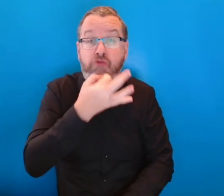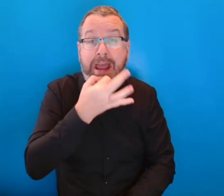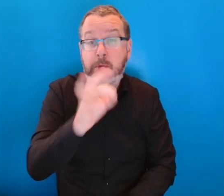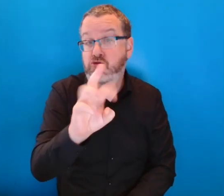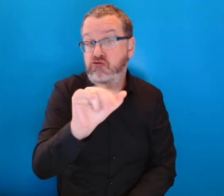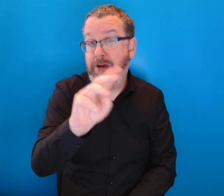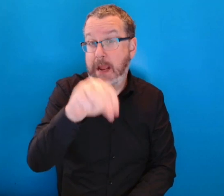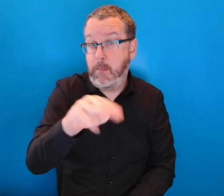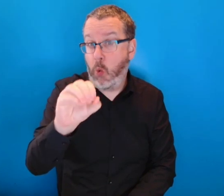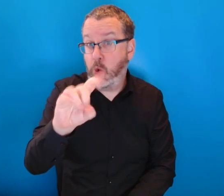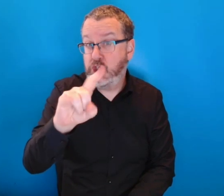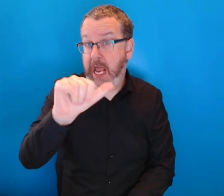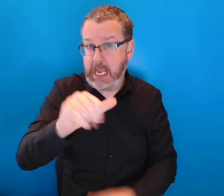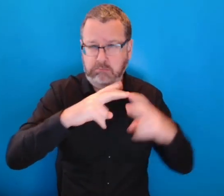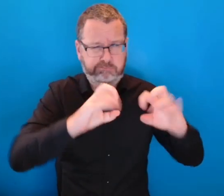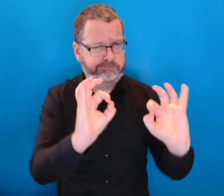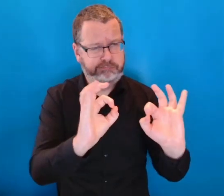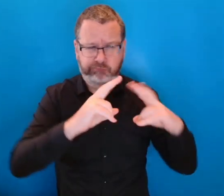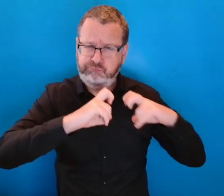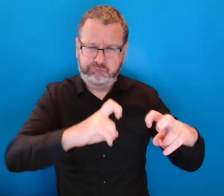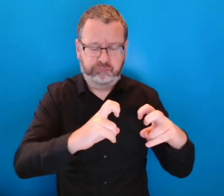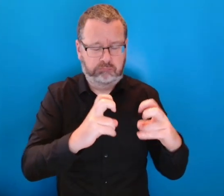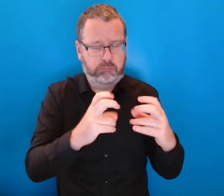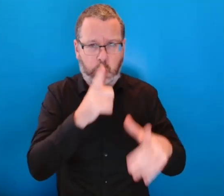as Graham O'Shea has described in his excellent research.